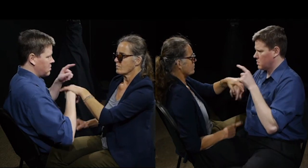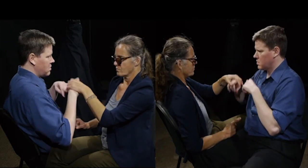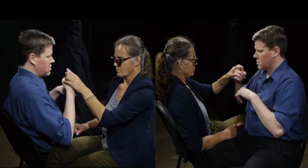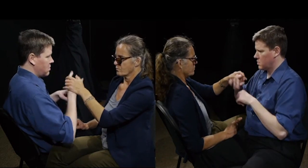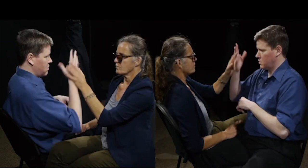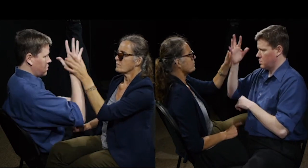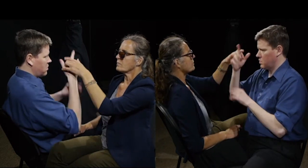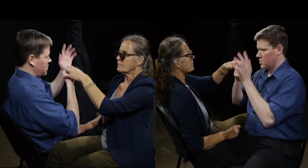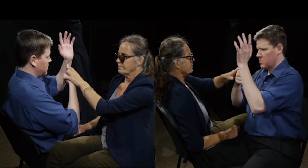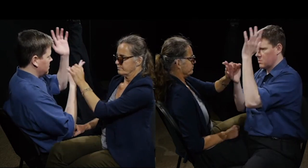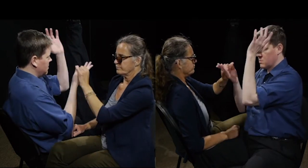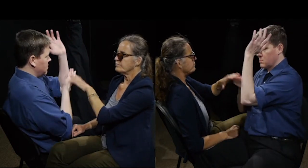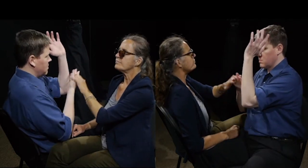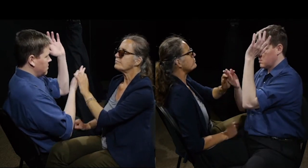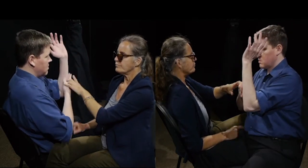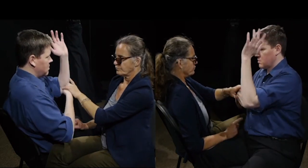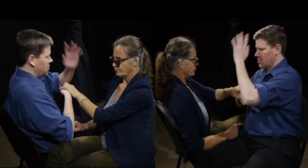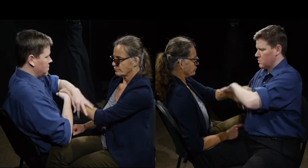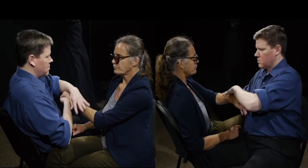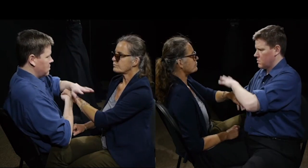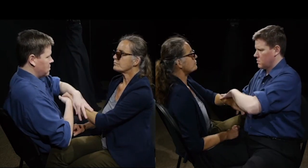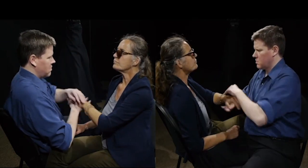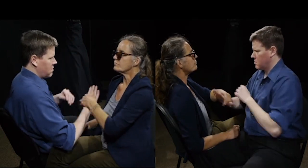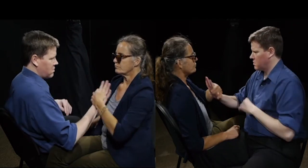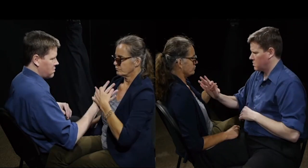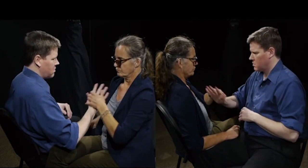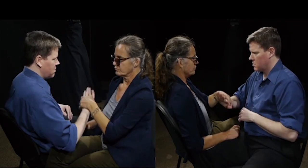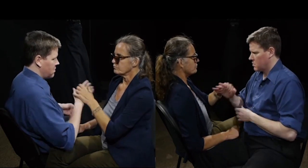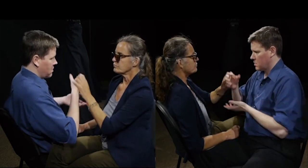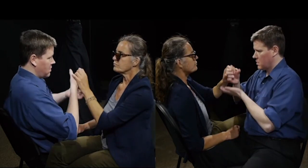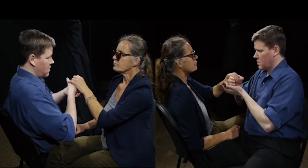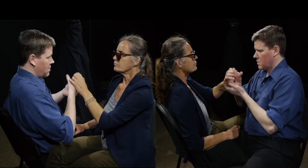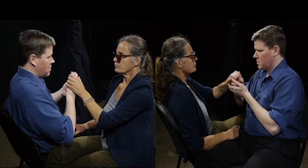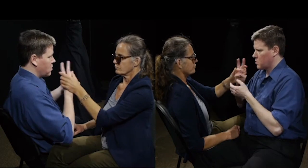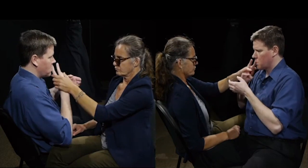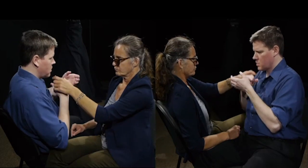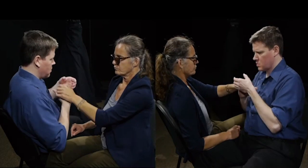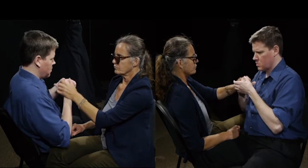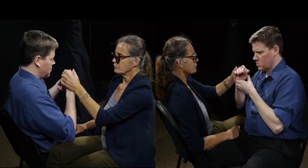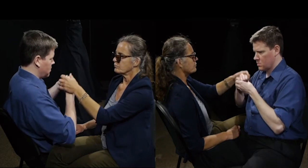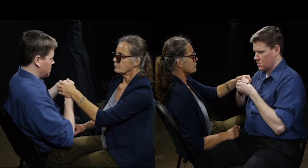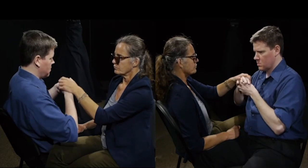such as constructions showing a cup of water spilling, or a tree being chopped down.